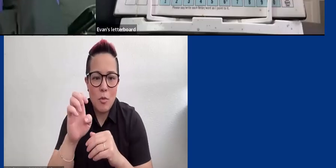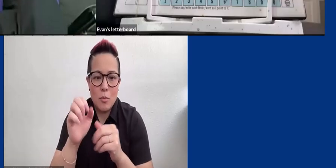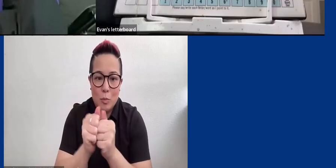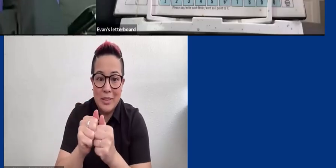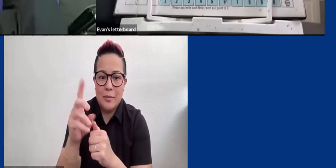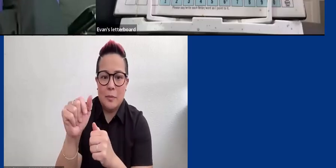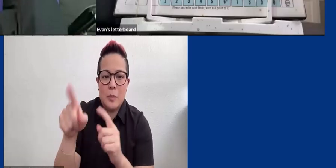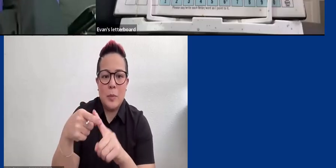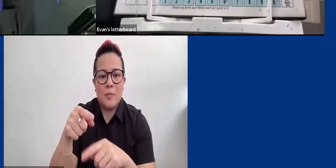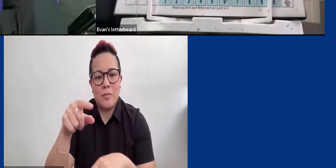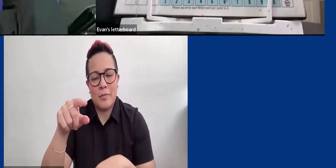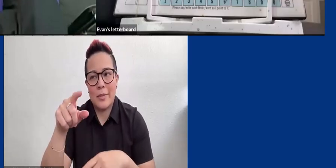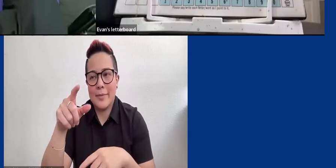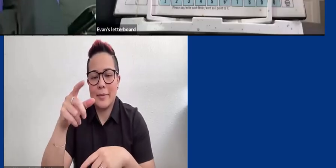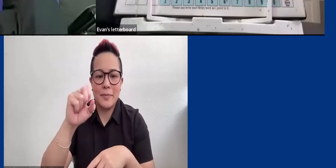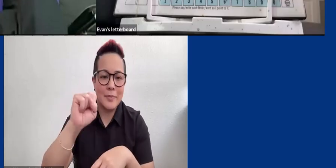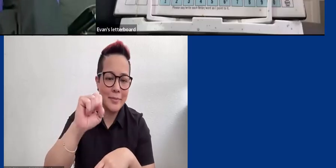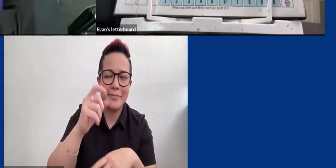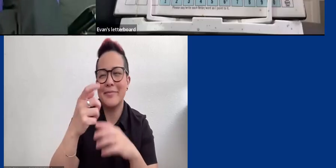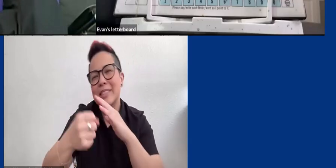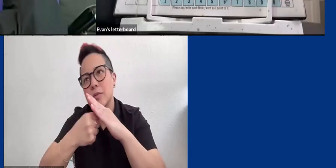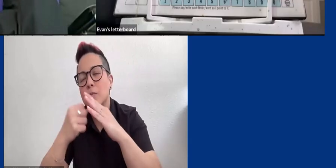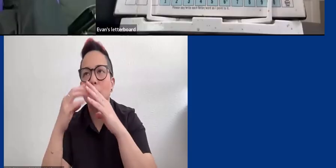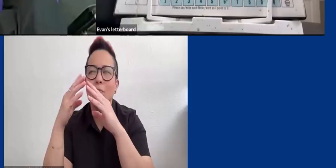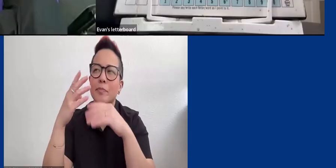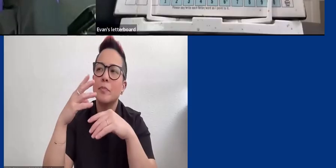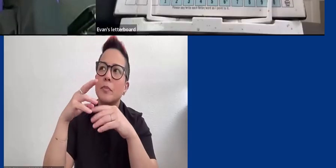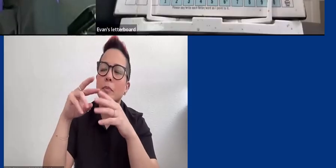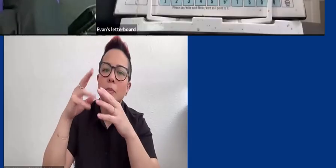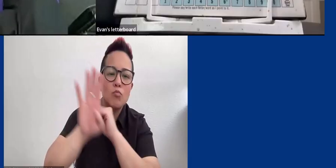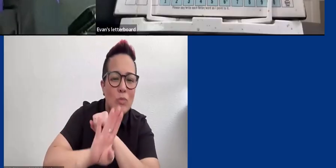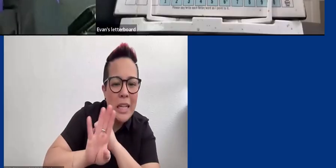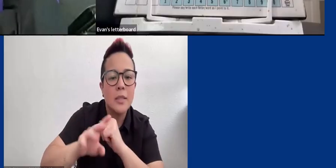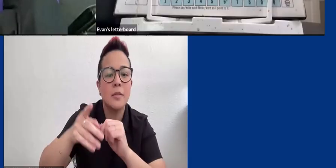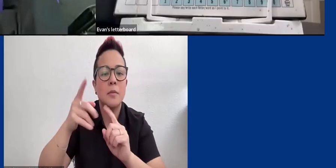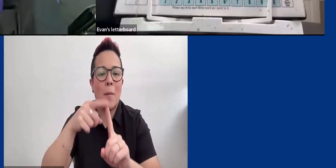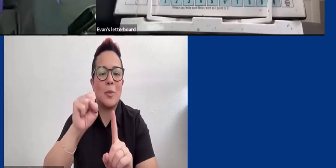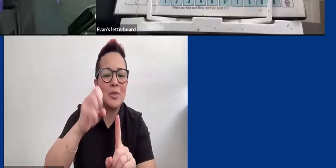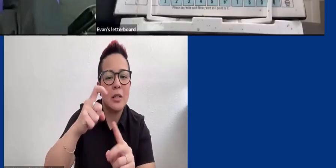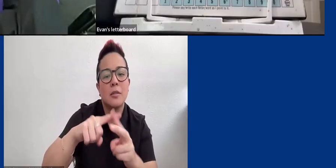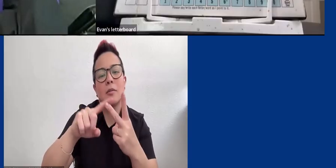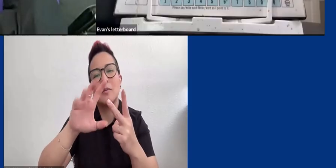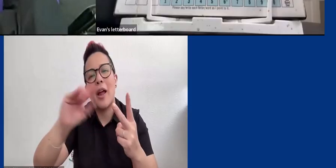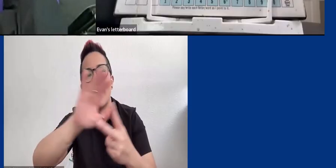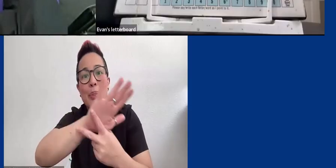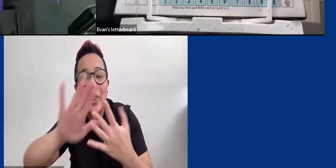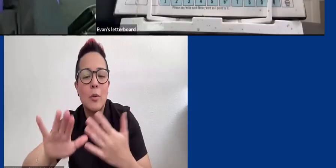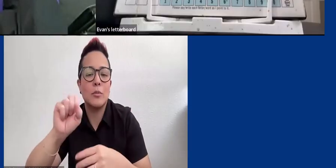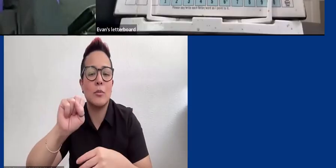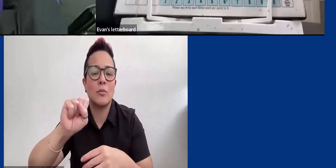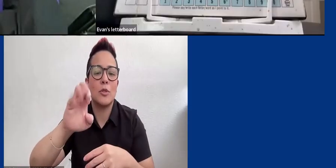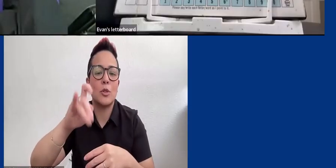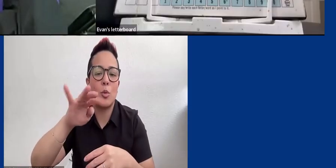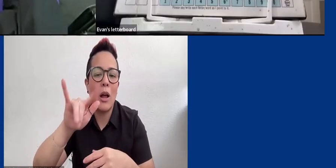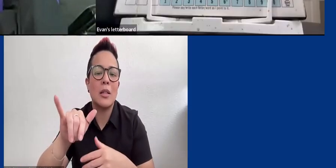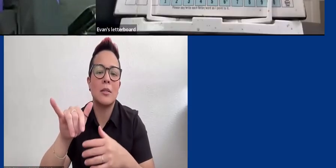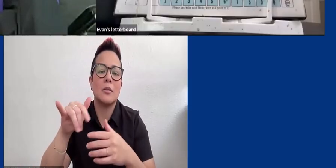of only a handful of others which examines closely the relationship of sex and disability. Rachel,